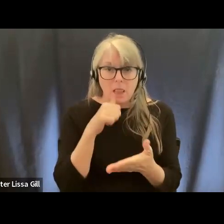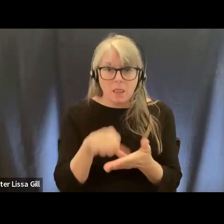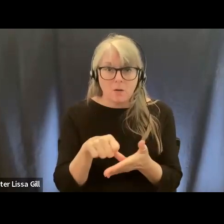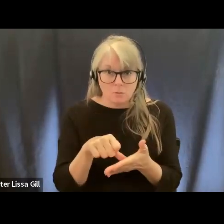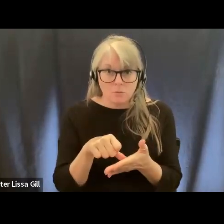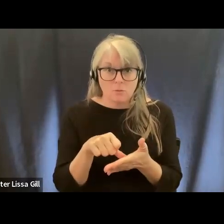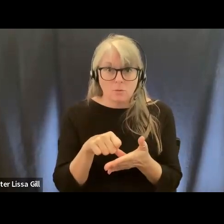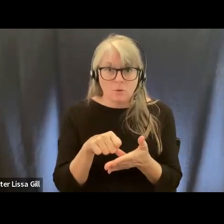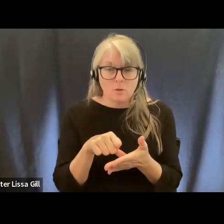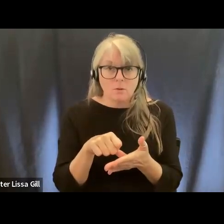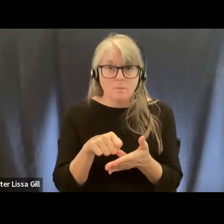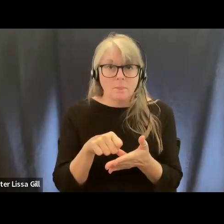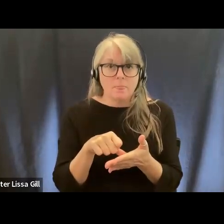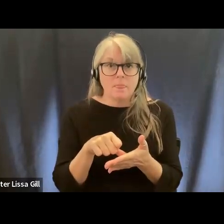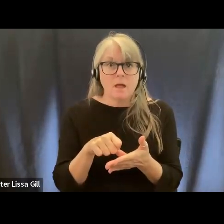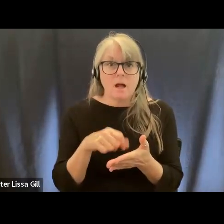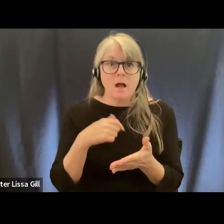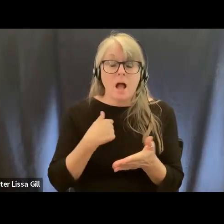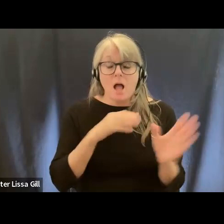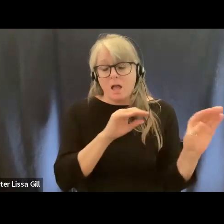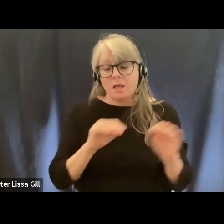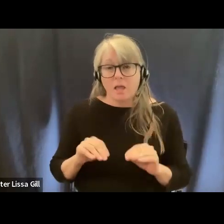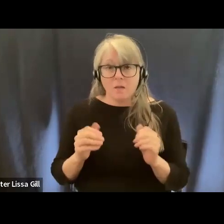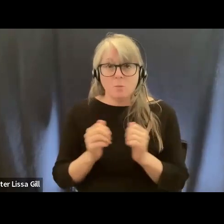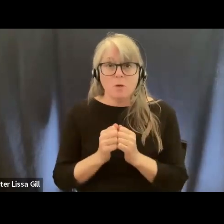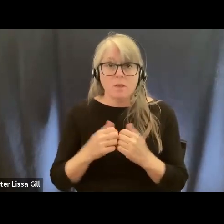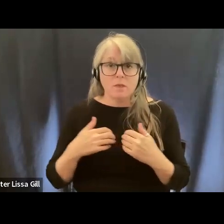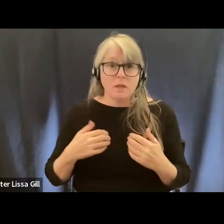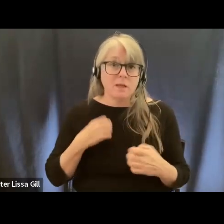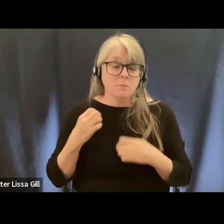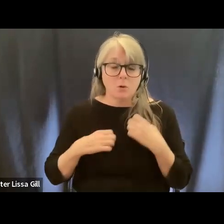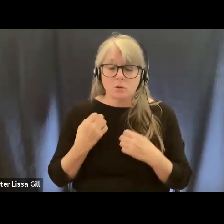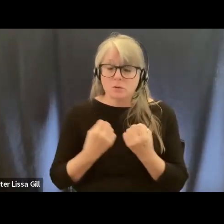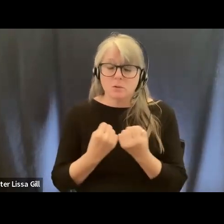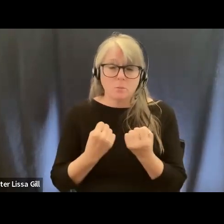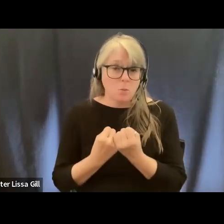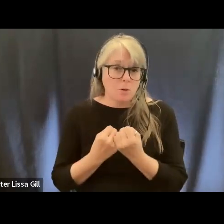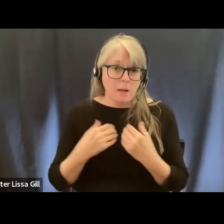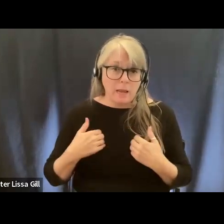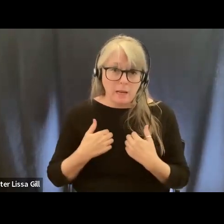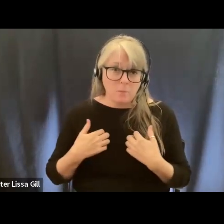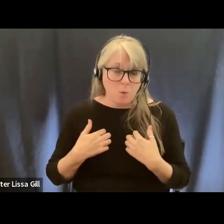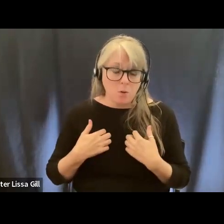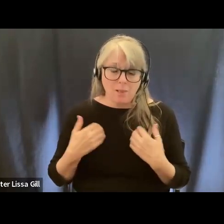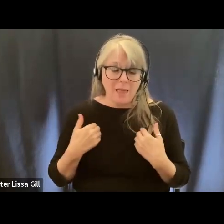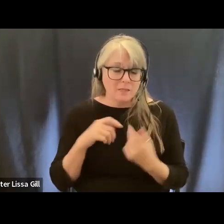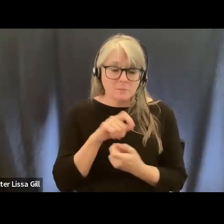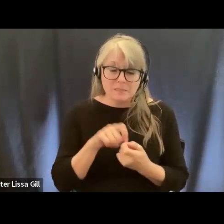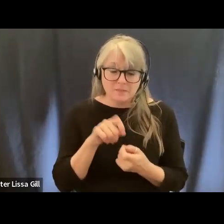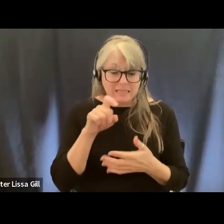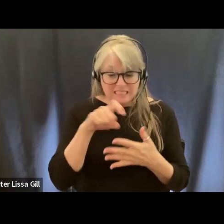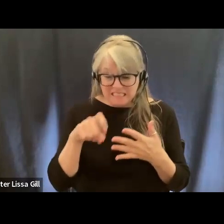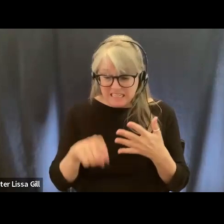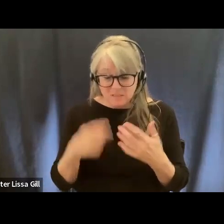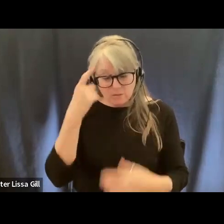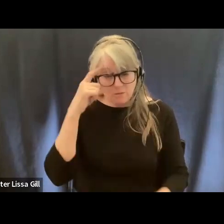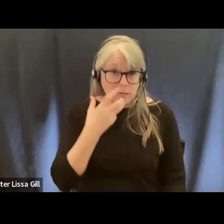You know, I, I came with an emotional support animal. I came with specific needs for for heating and cooling.